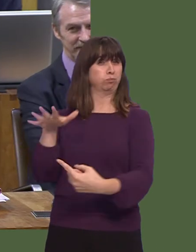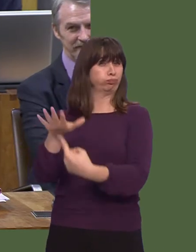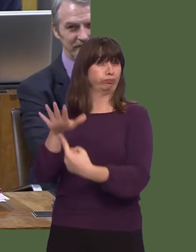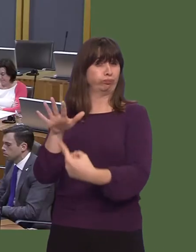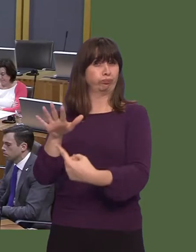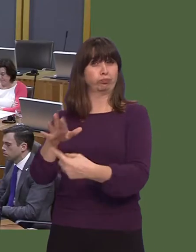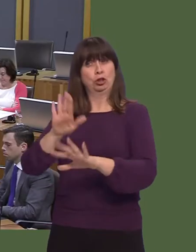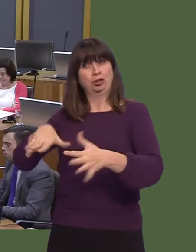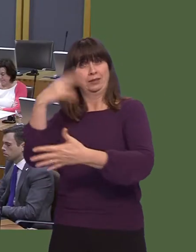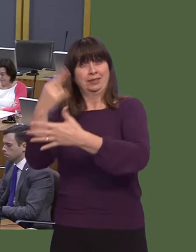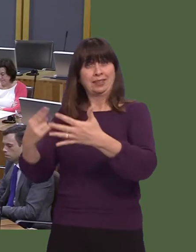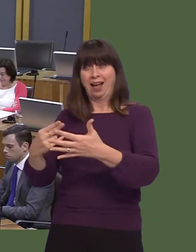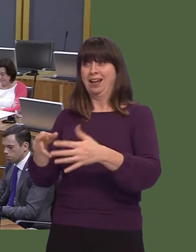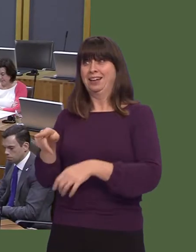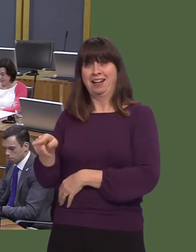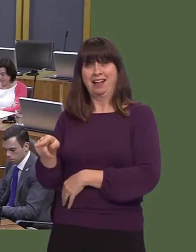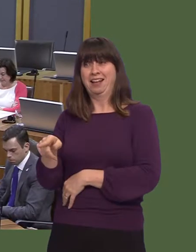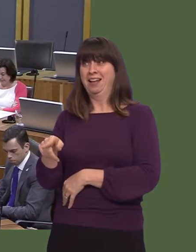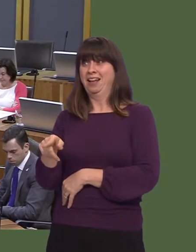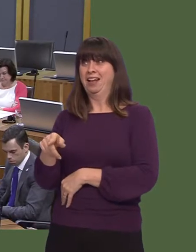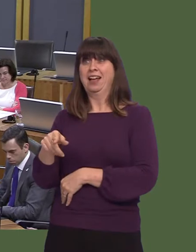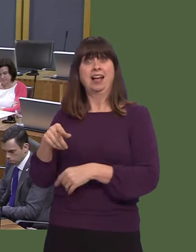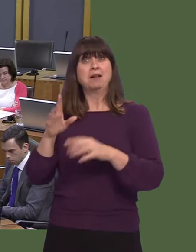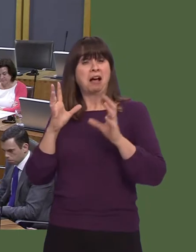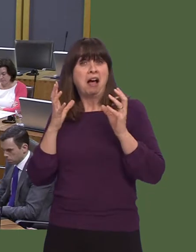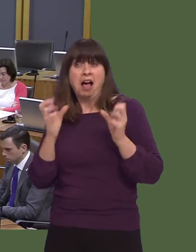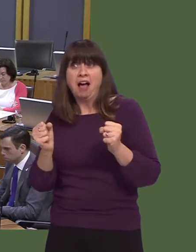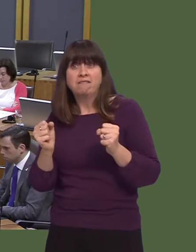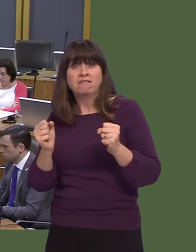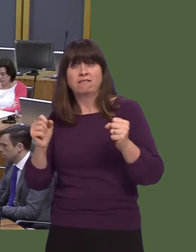not a phrase perhaps that I'd generally useóinter-generational understanding is promoted, where young people